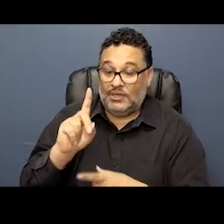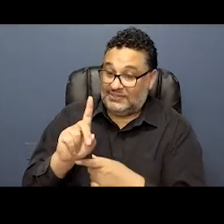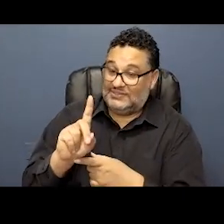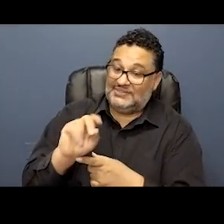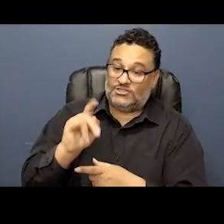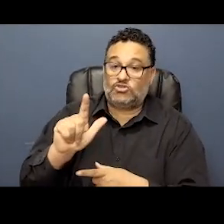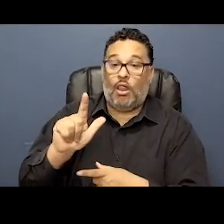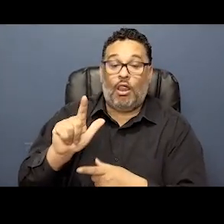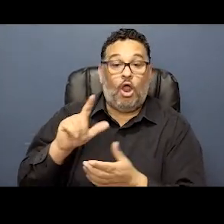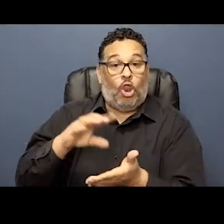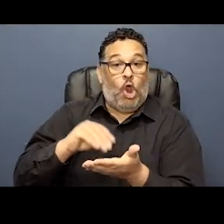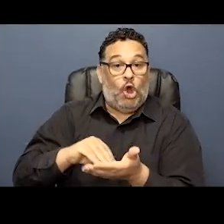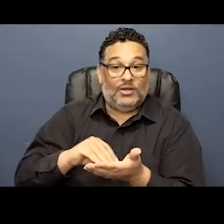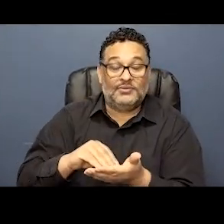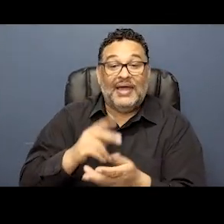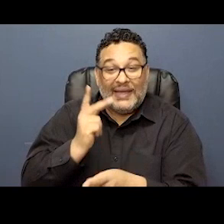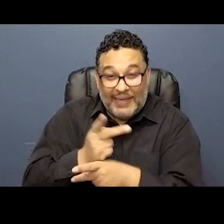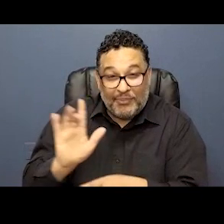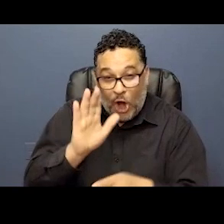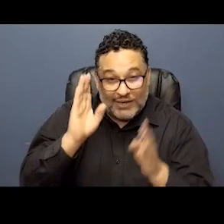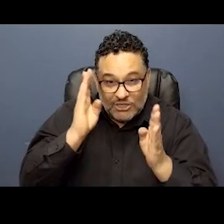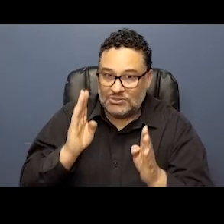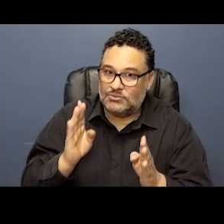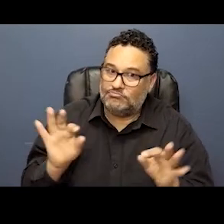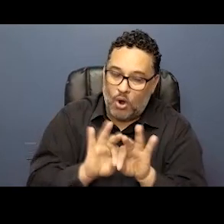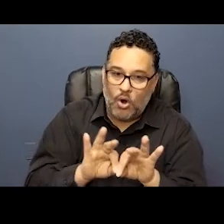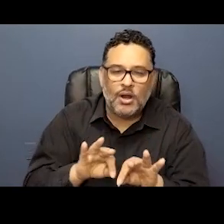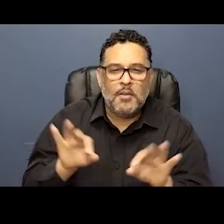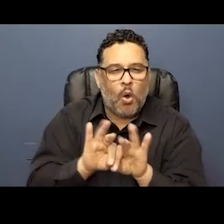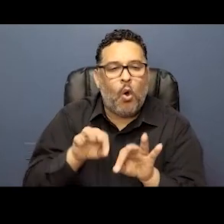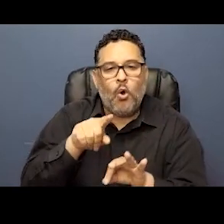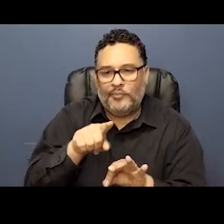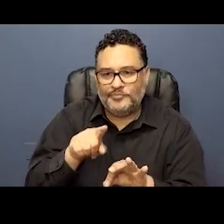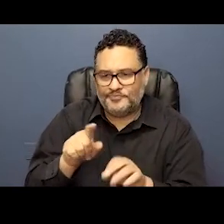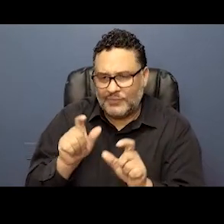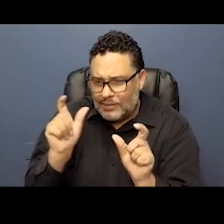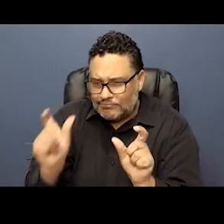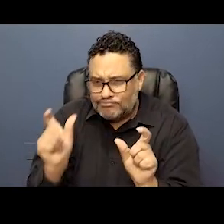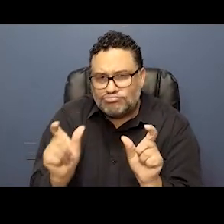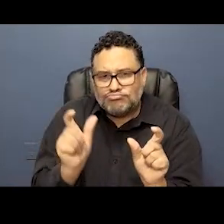keeping someone’s attention is half the battle. Chunk your content into small,